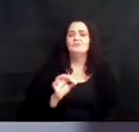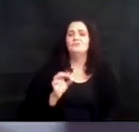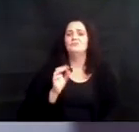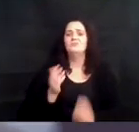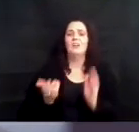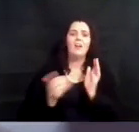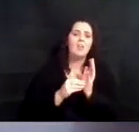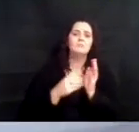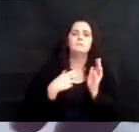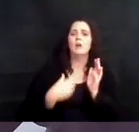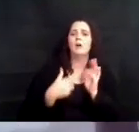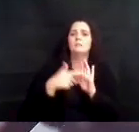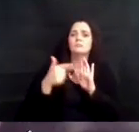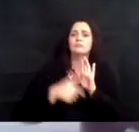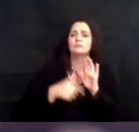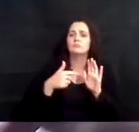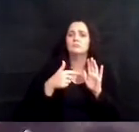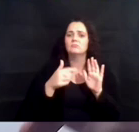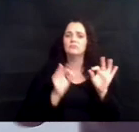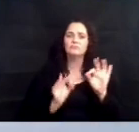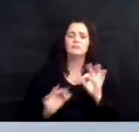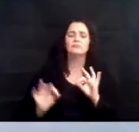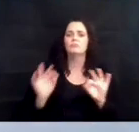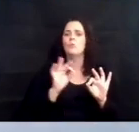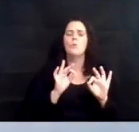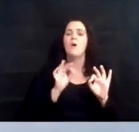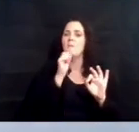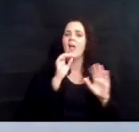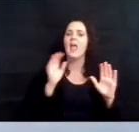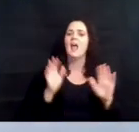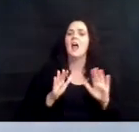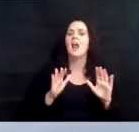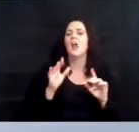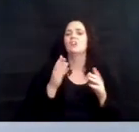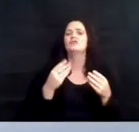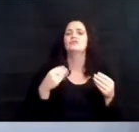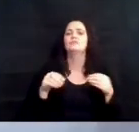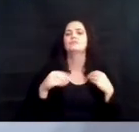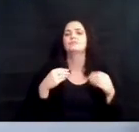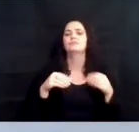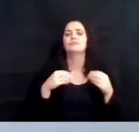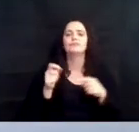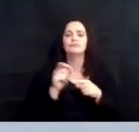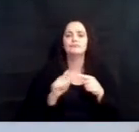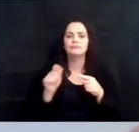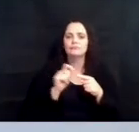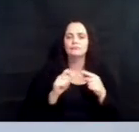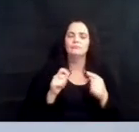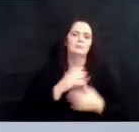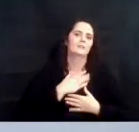can put in a little bit less, you can work in a more gestural line like I have or, a more graphic line. That's up to you.